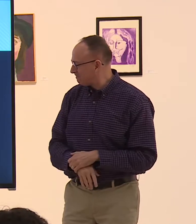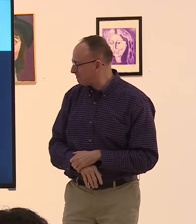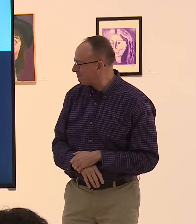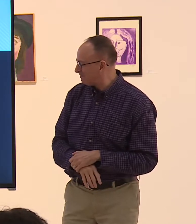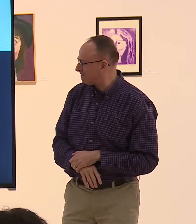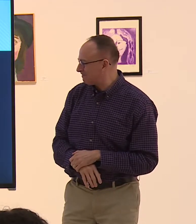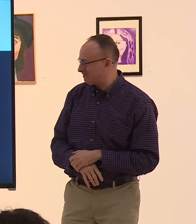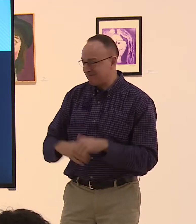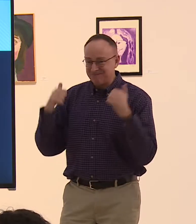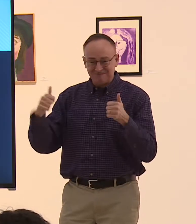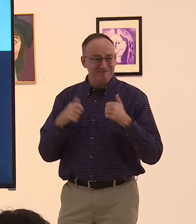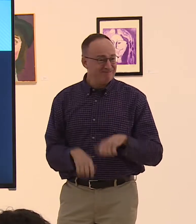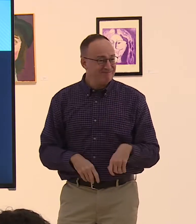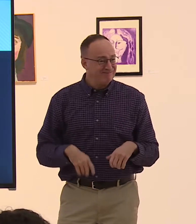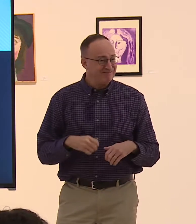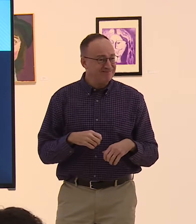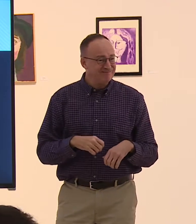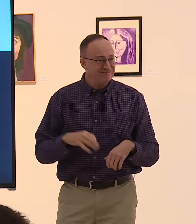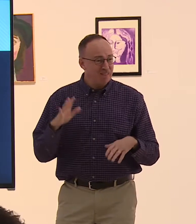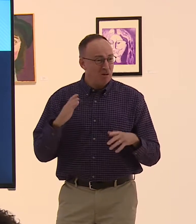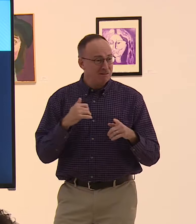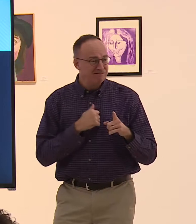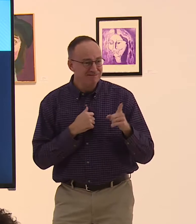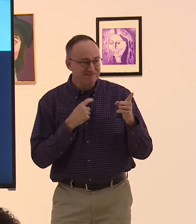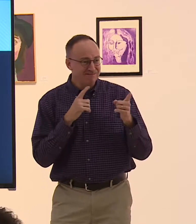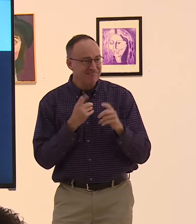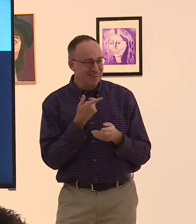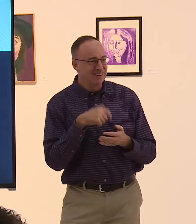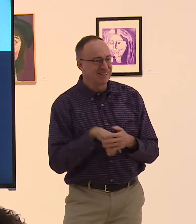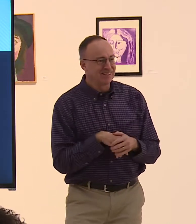in this piece as well. Did you have a question?